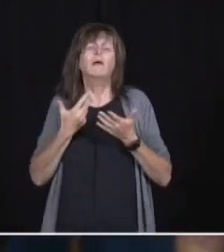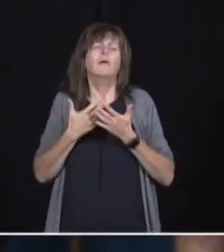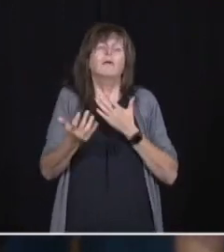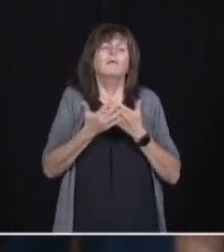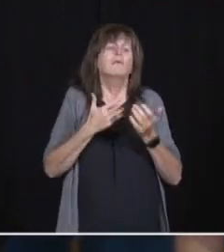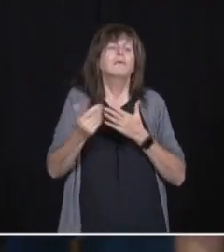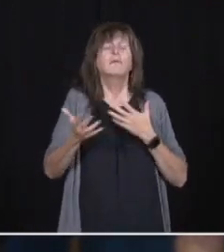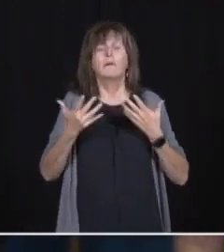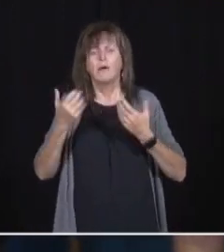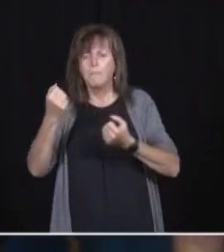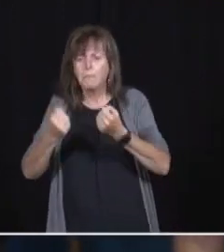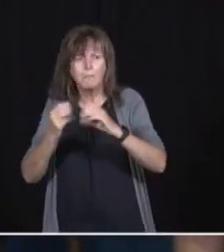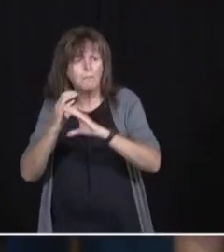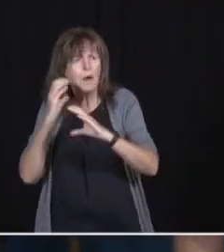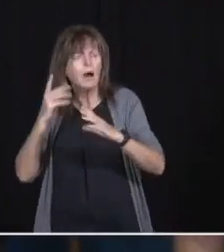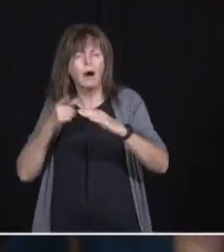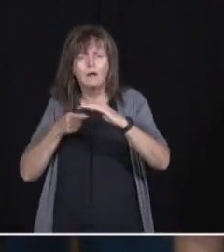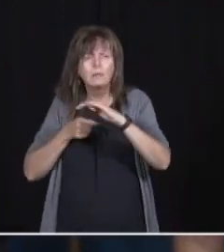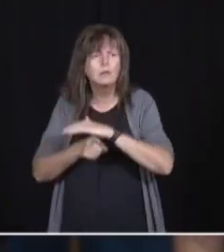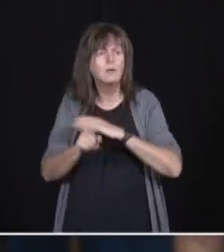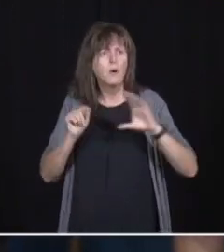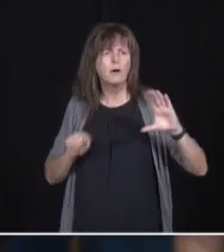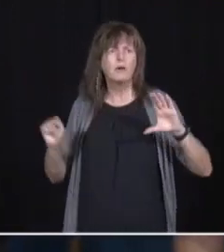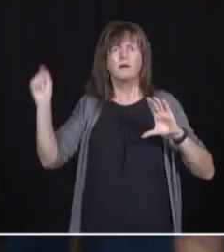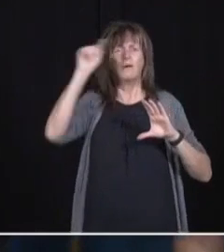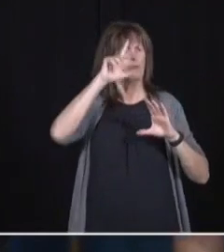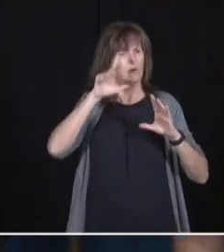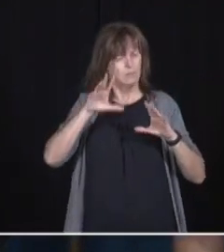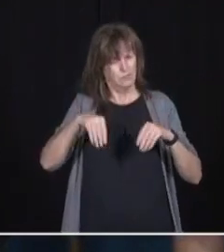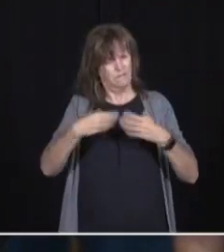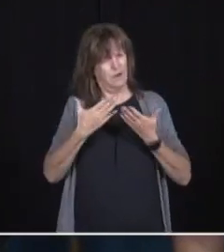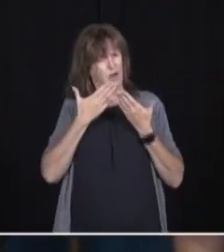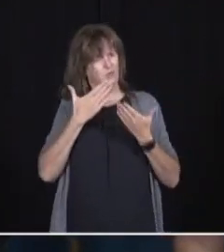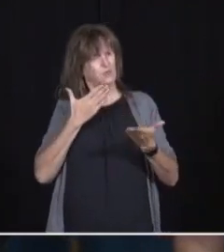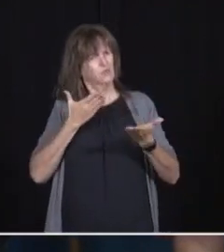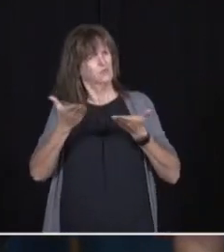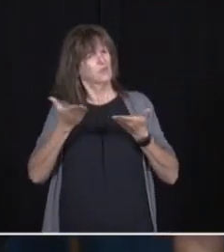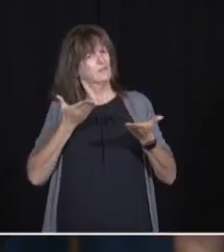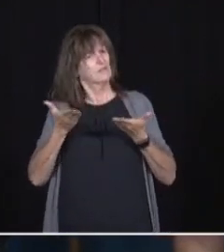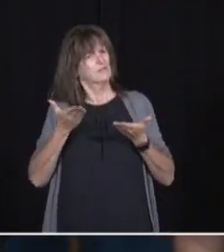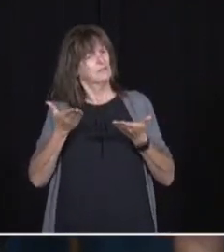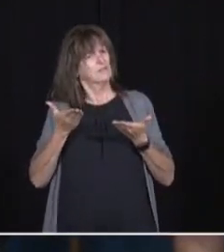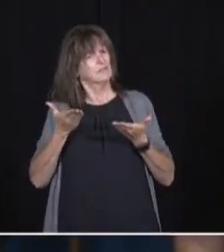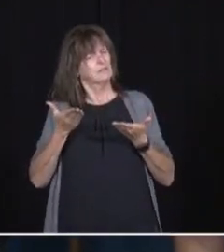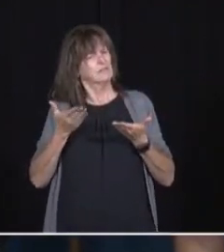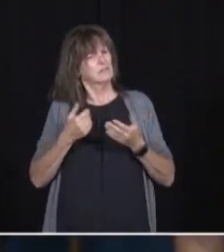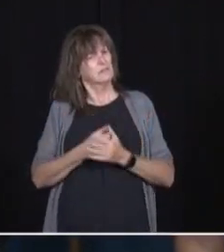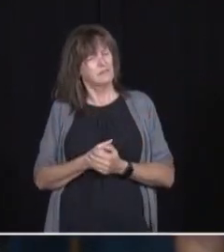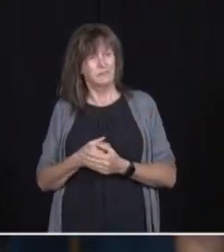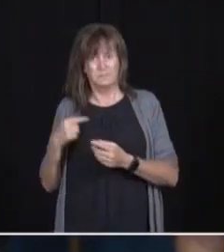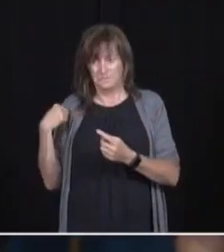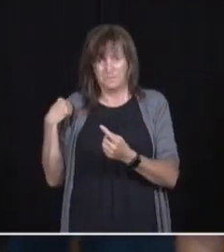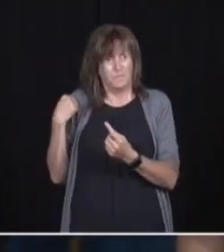operators across Ontario continue to provide a high level of service for the people of our province.